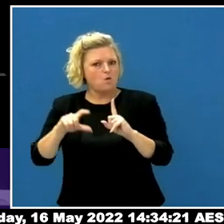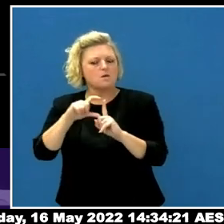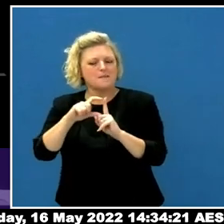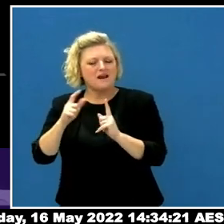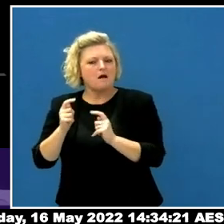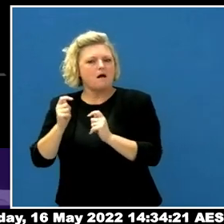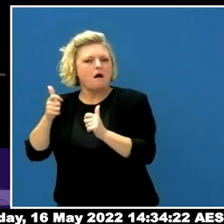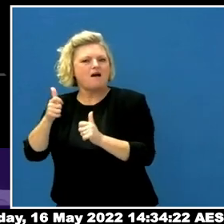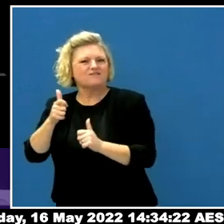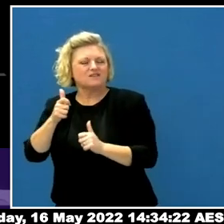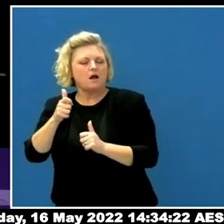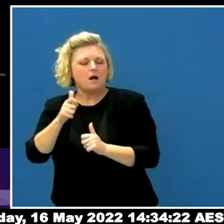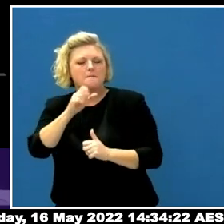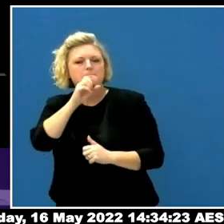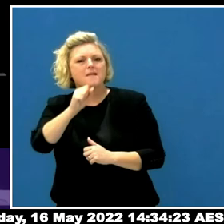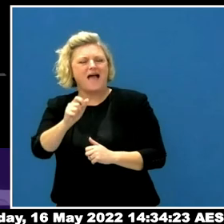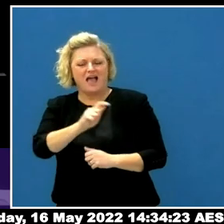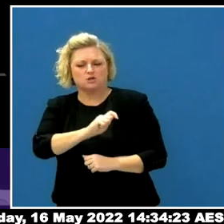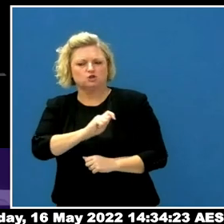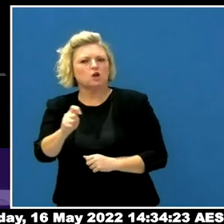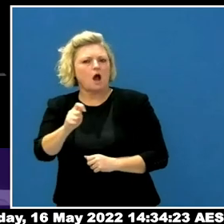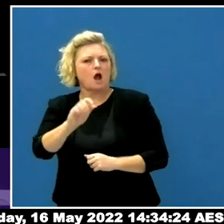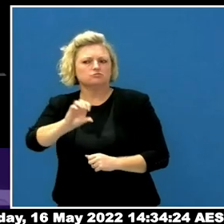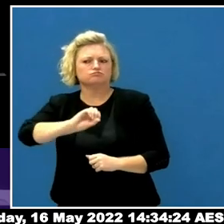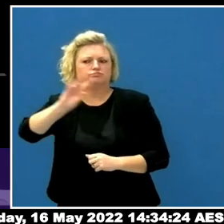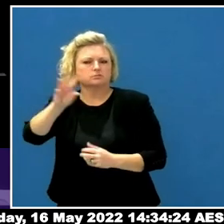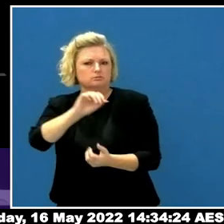No, never. MR FOGARTY: How did you find out about what had happened?